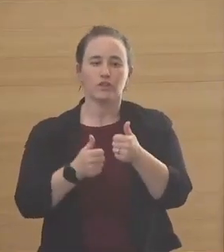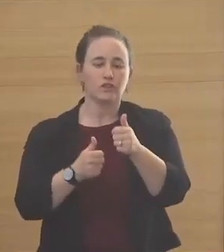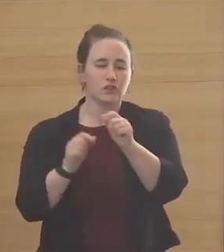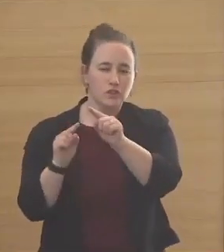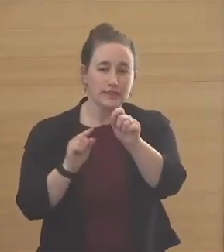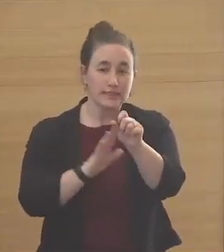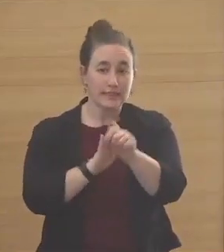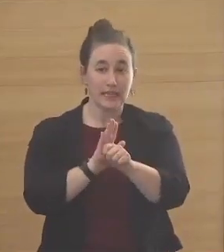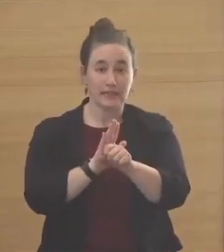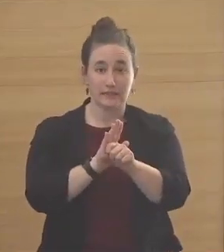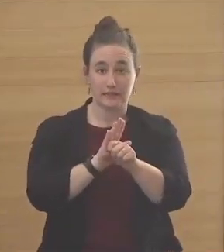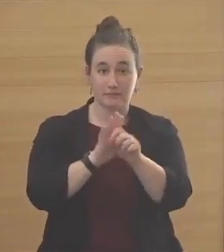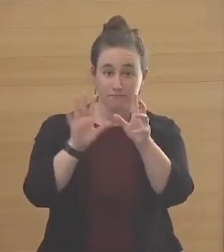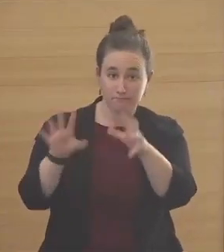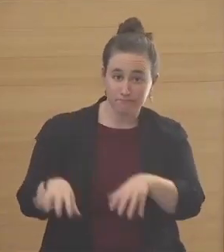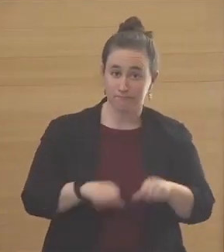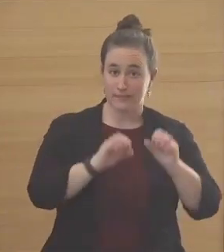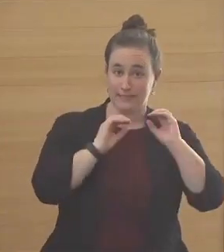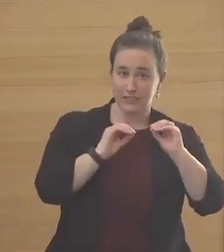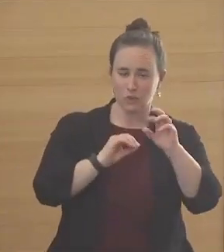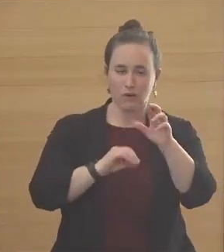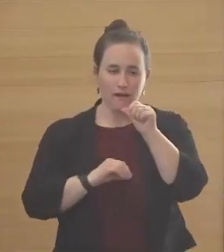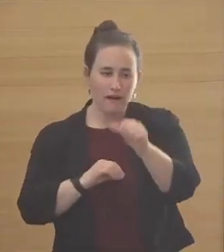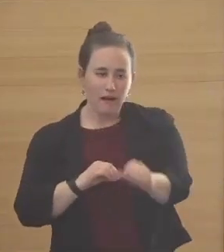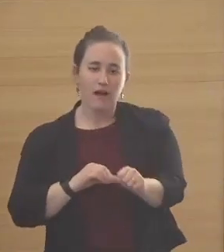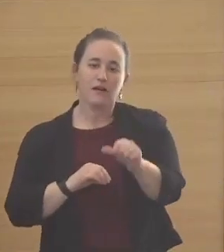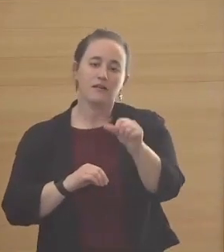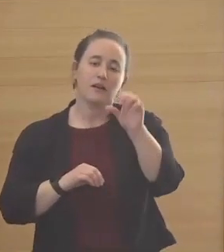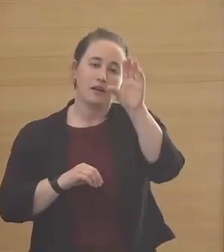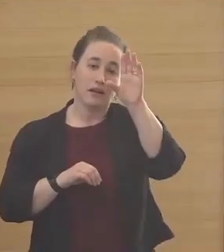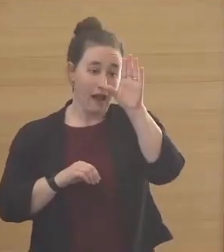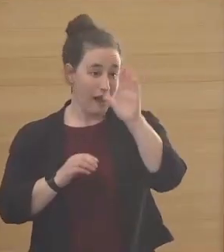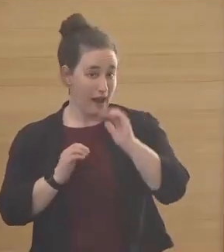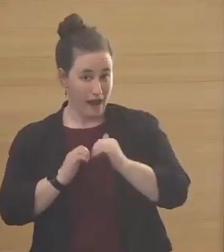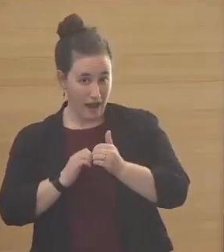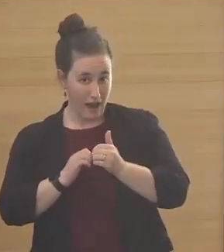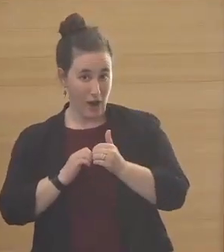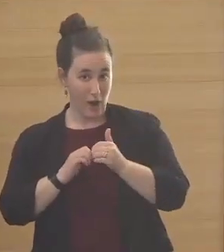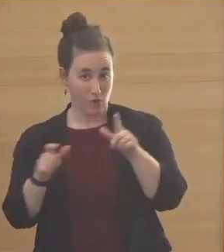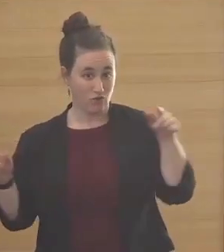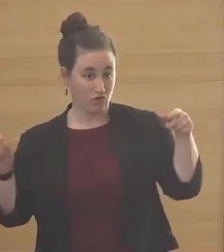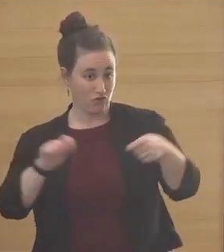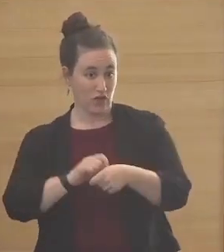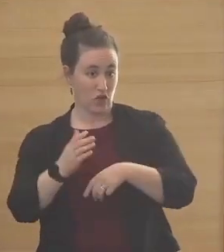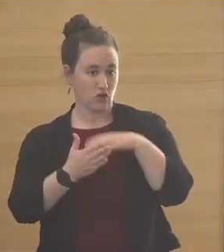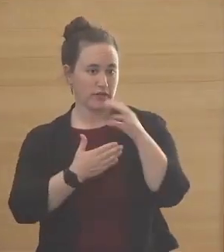Because everyone knows how you change curriculum. It's a very big process.